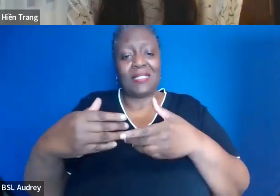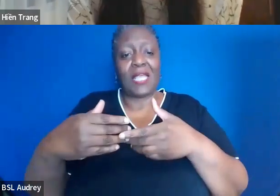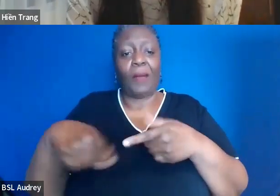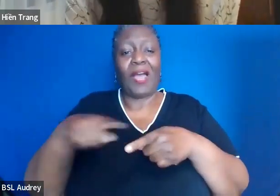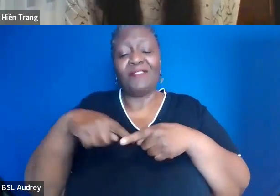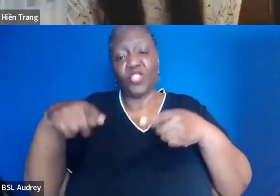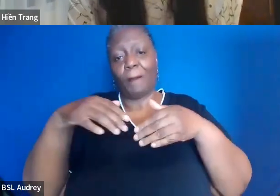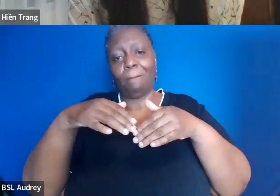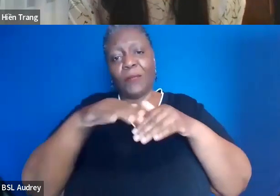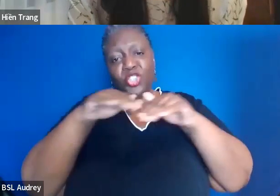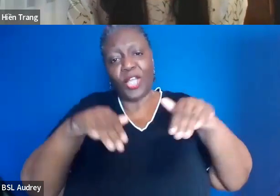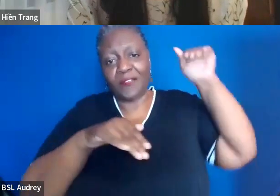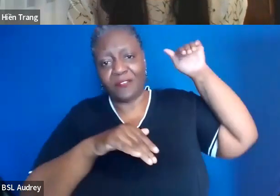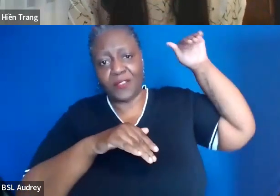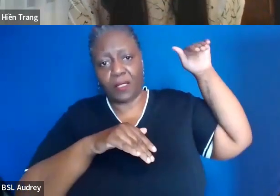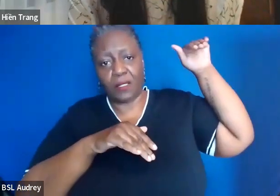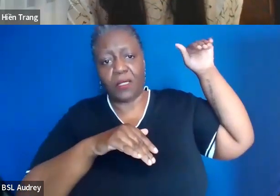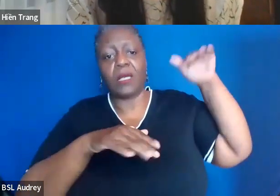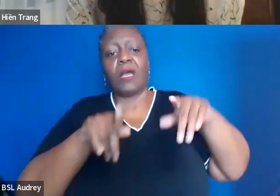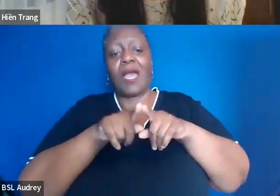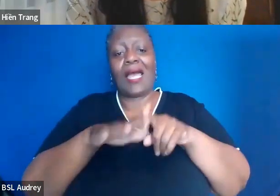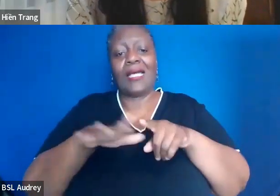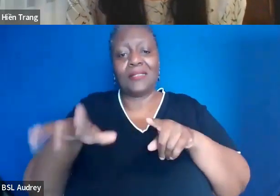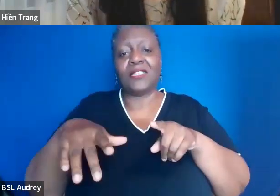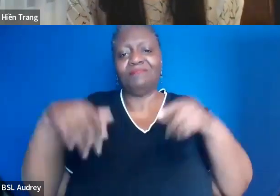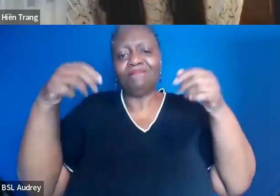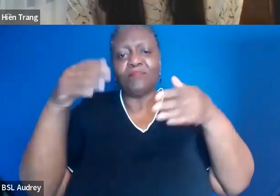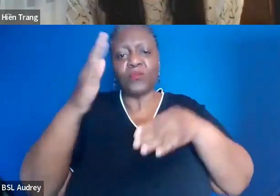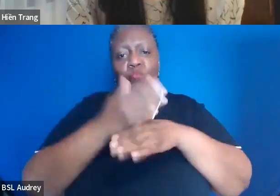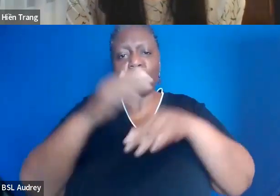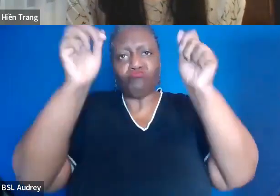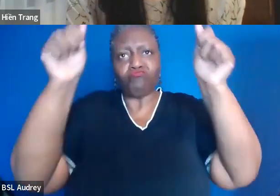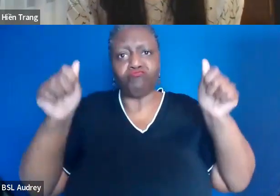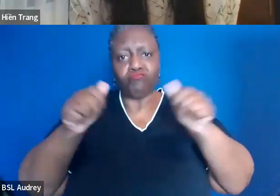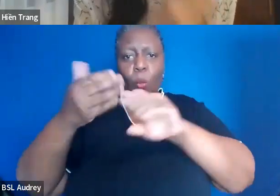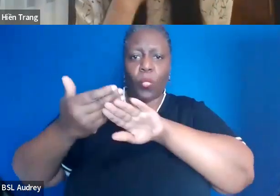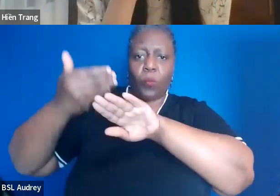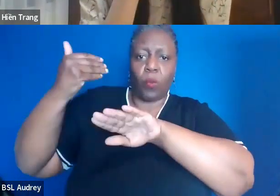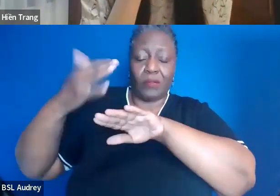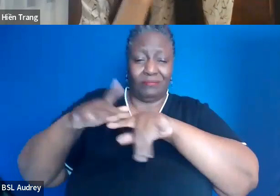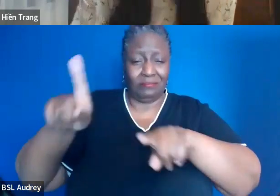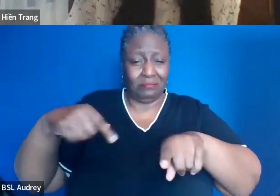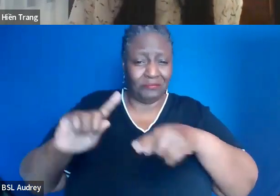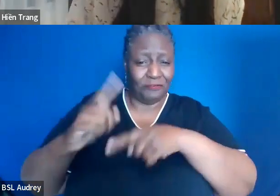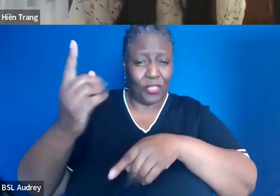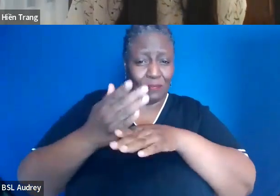some tapestries behind me and I would like to first before I go into reading the poems introduce